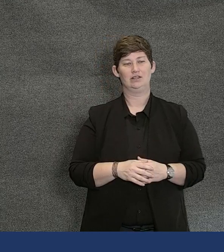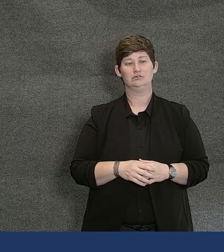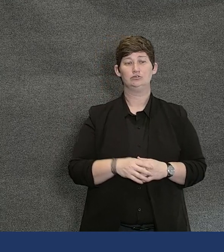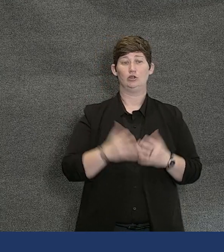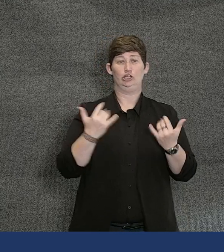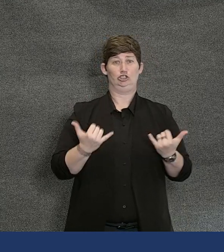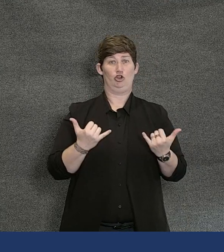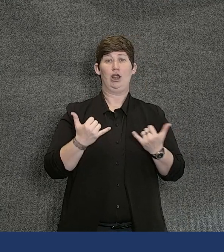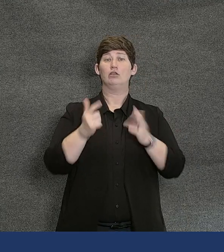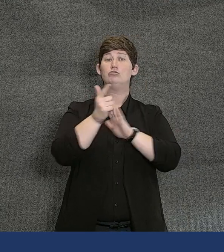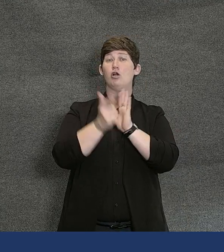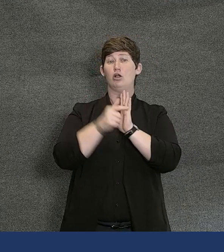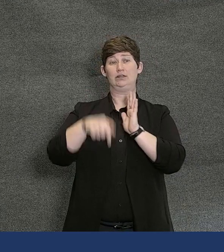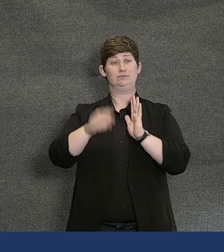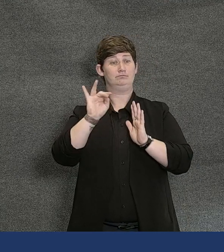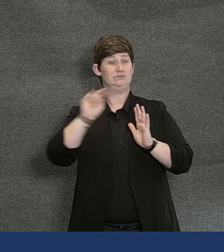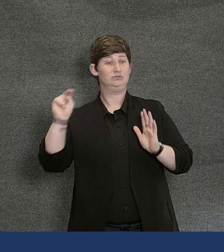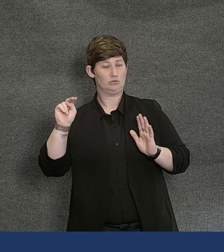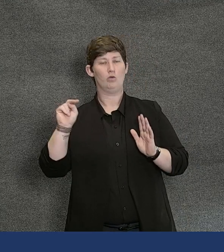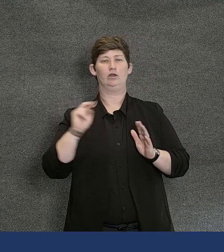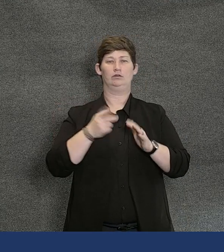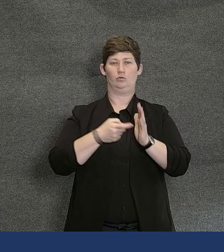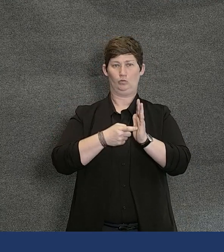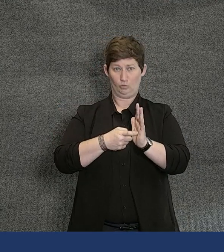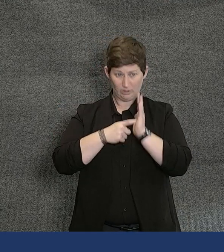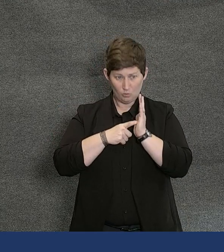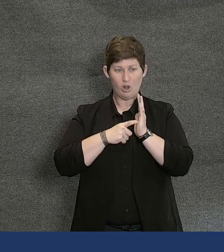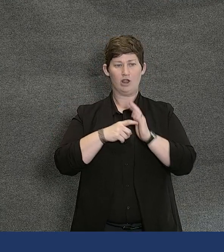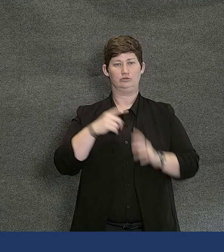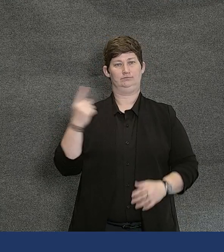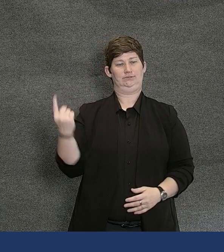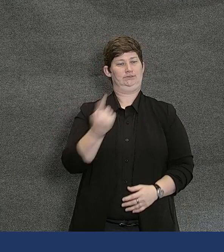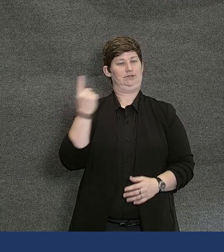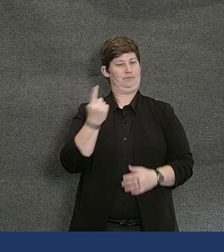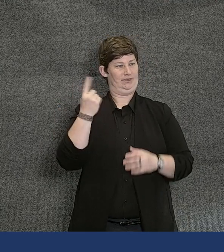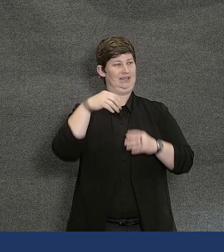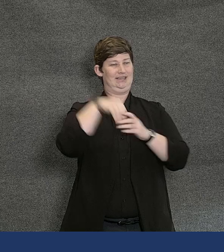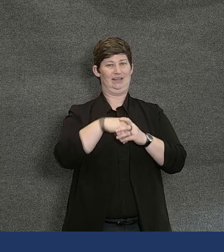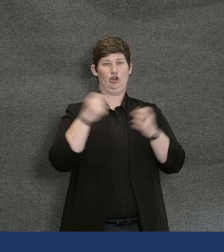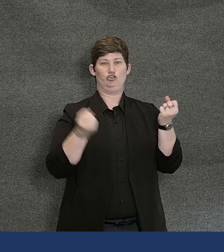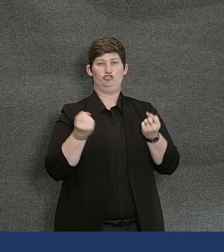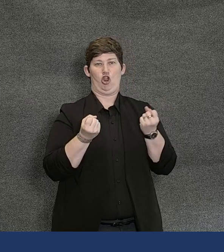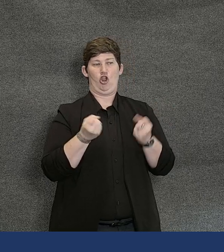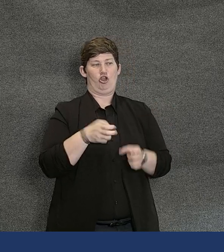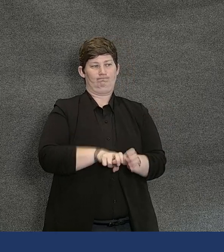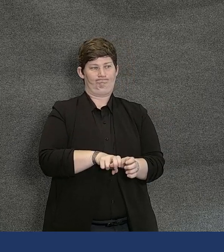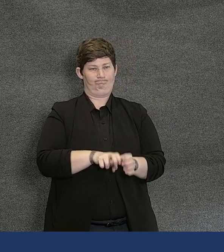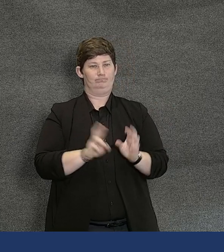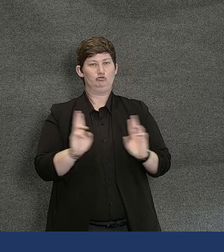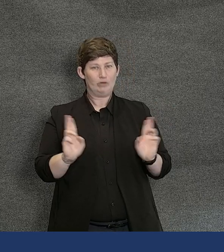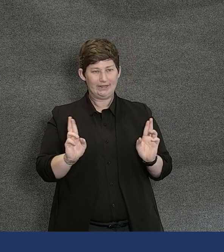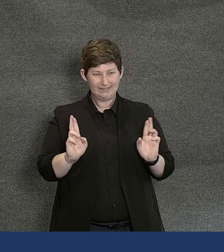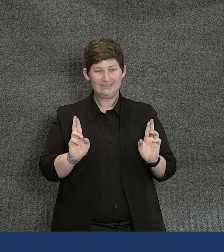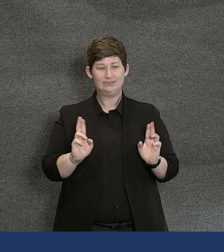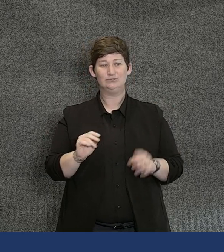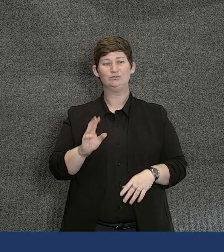requires an attendant. And I think with the vehicles that are available right now, that would pretty much be required, anyway.